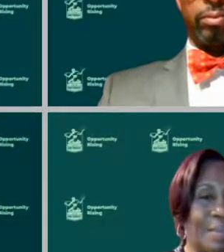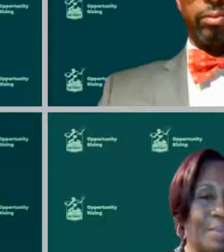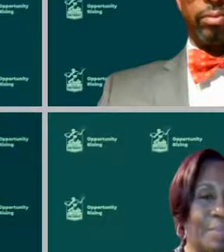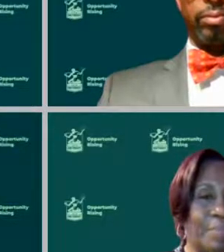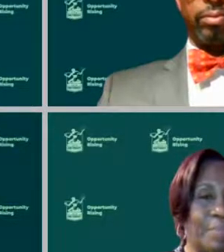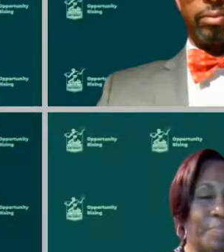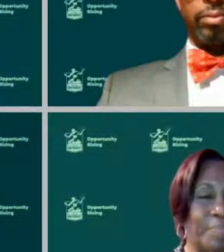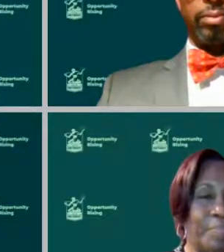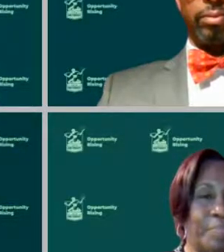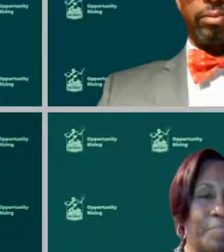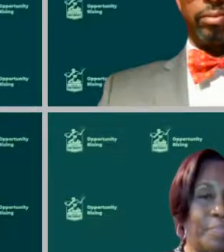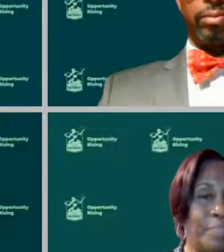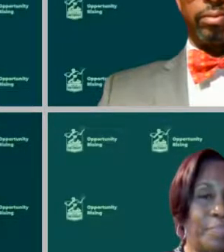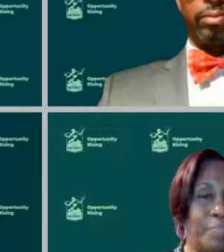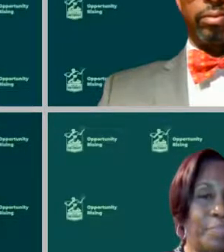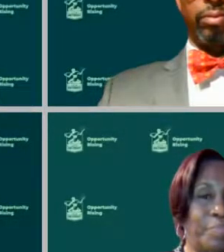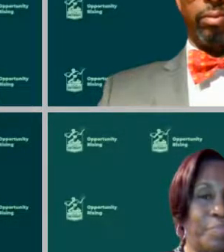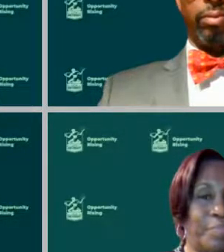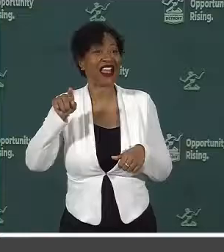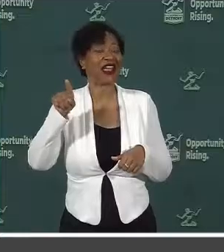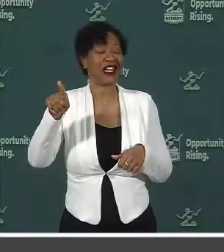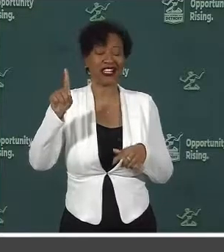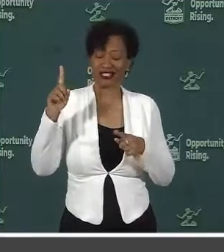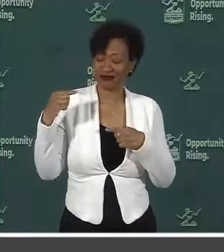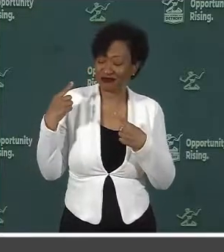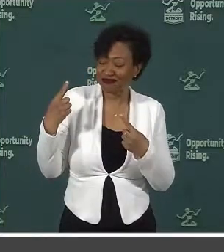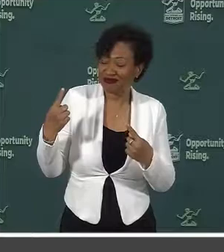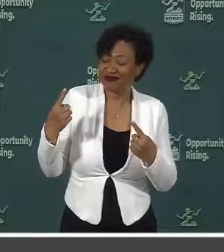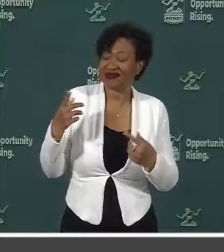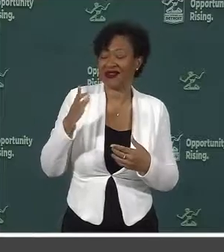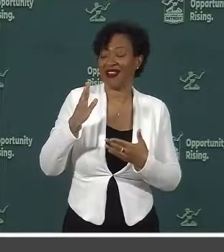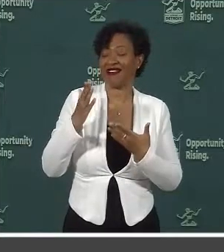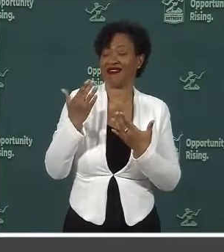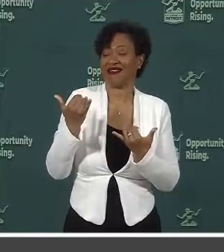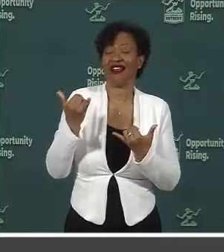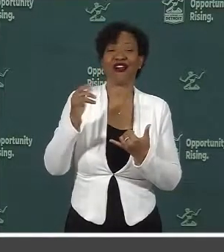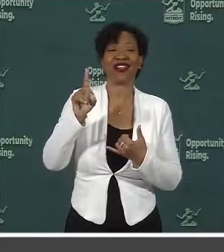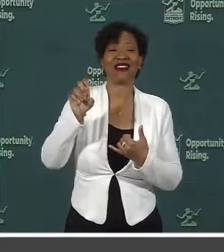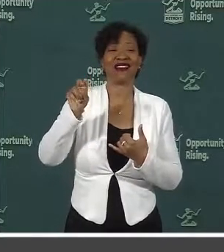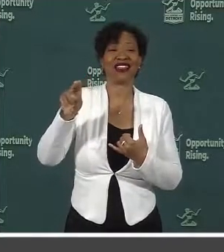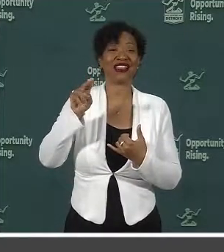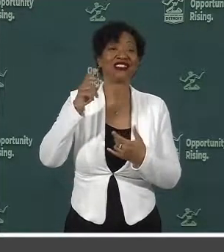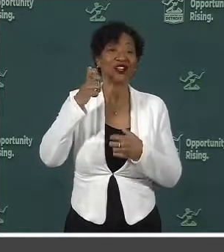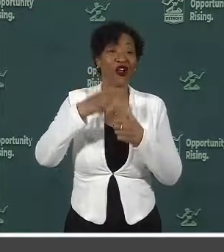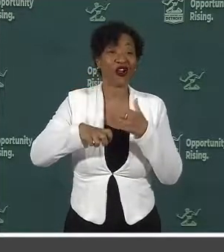COUNCIL I'M SURE HE FINDS THAT HARD TO BELIEVE OUR CITYWIDE COUNCIL MEMBERS COLEMAN YOUNG